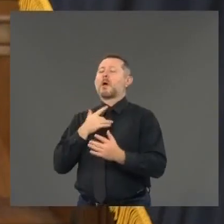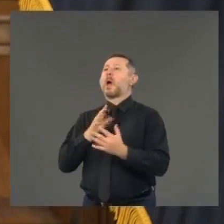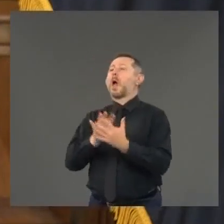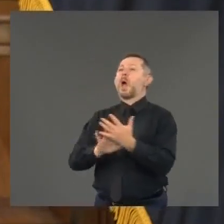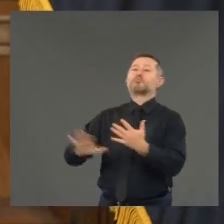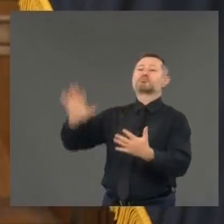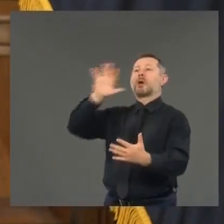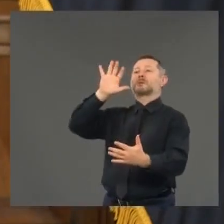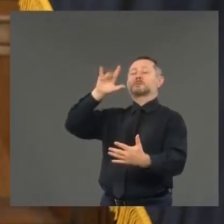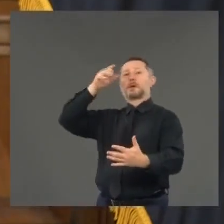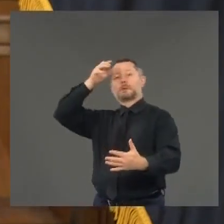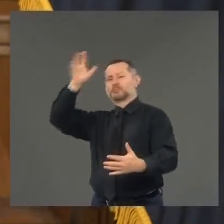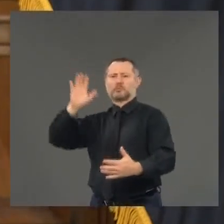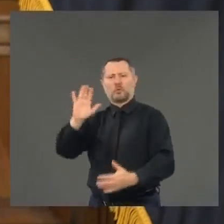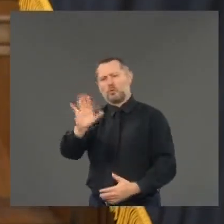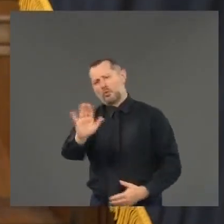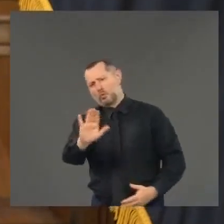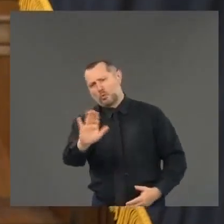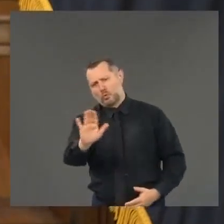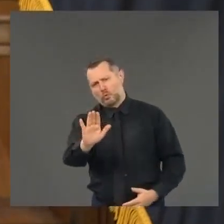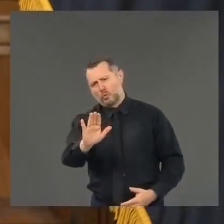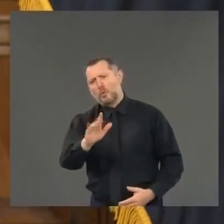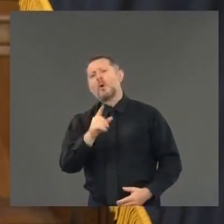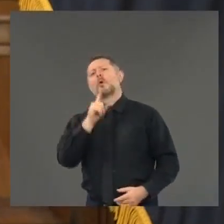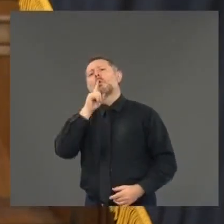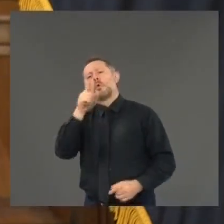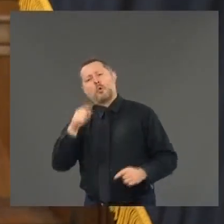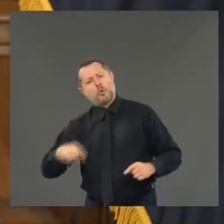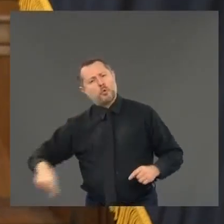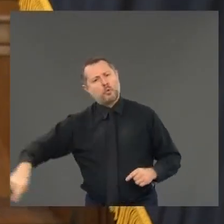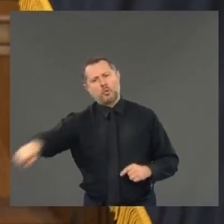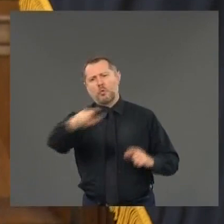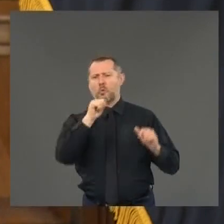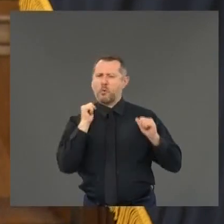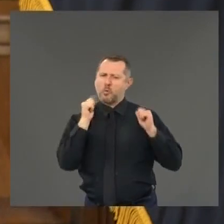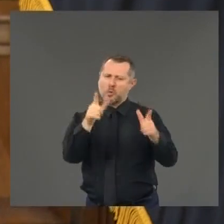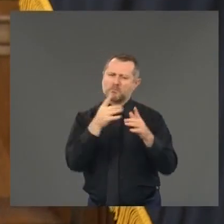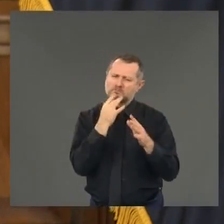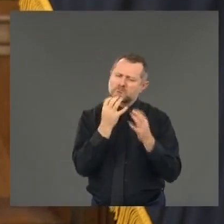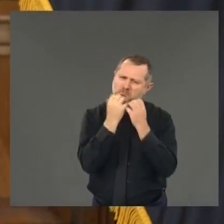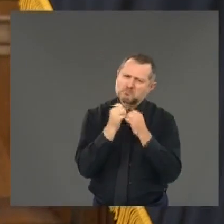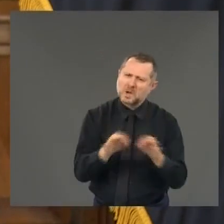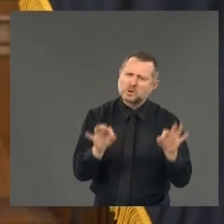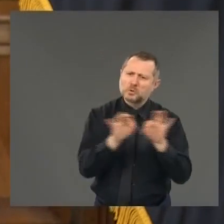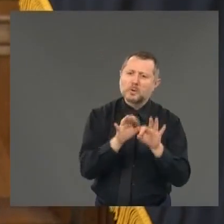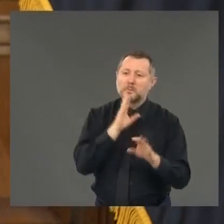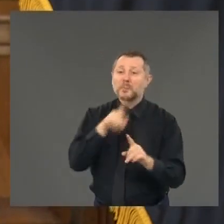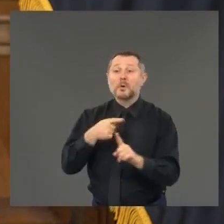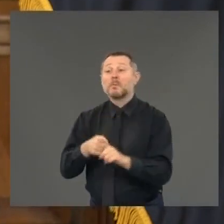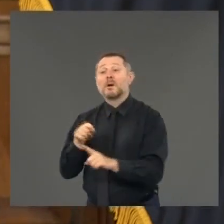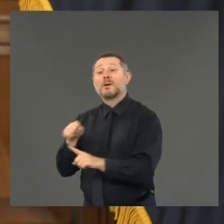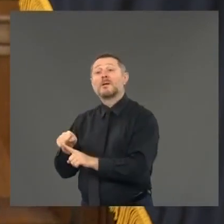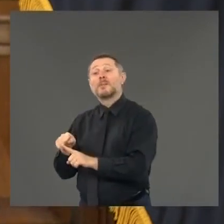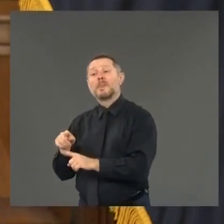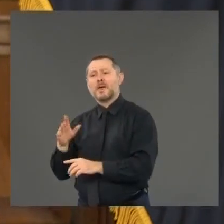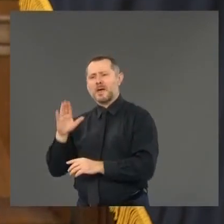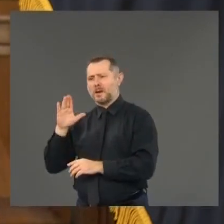IS SAYING. YOU KNOW, IT'S NOT JUST AN ABSTRACT CONCEPT. IT'S AN ABTRACT CONCEPT.